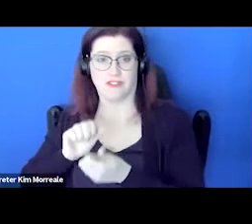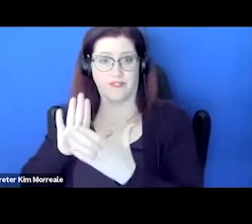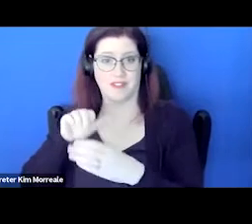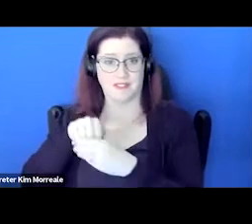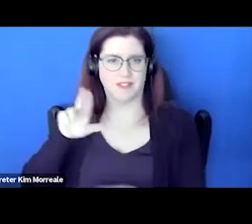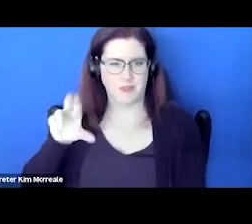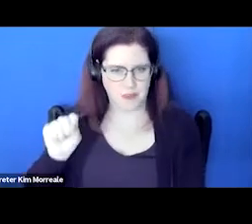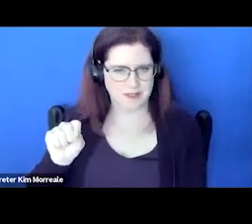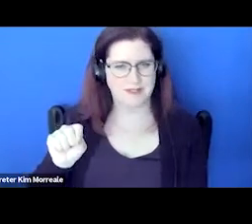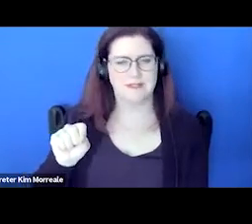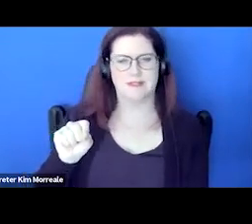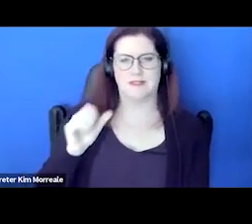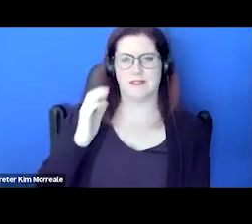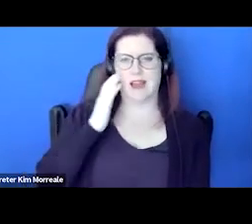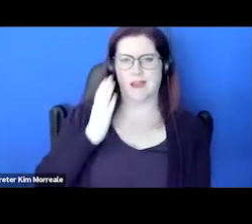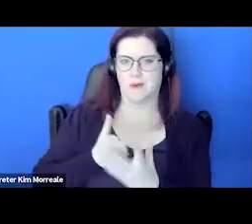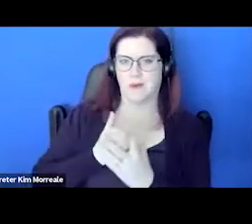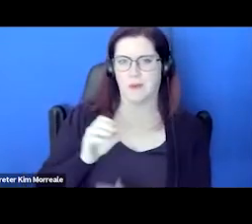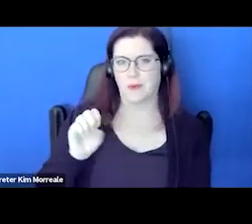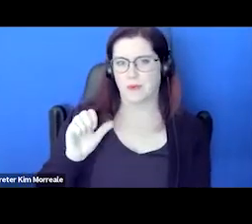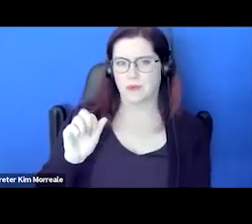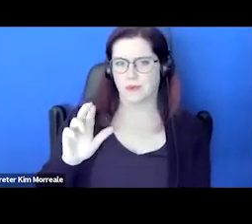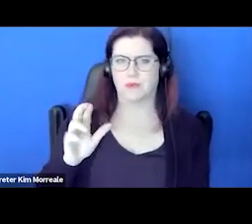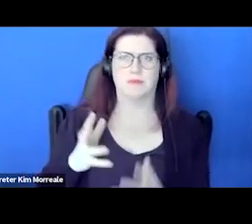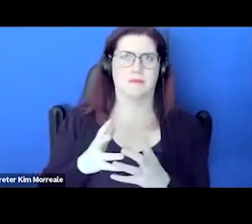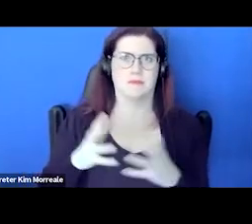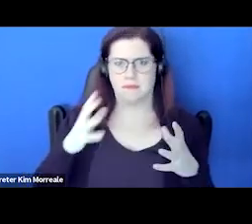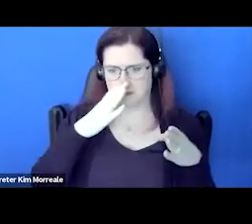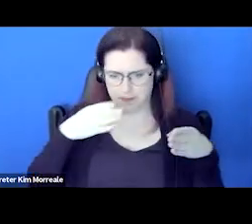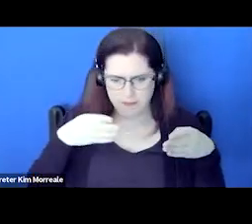I know through SOAR there's a specific focus on youth